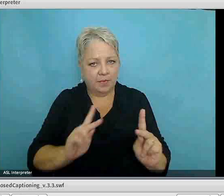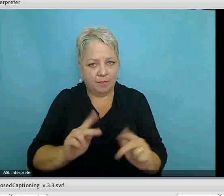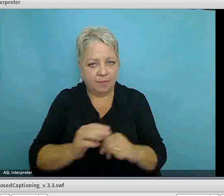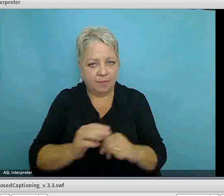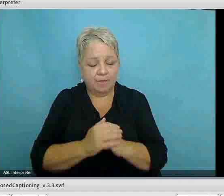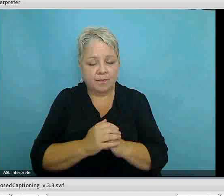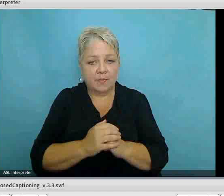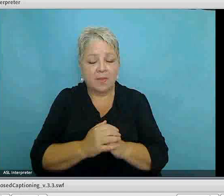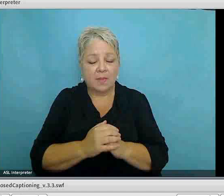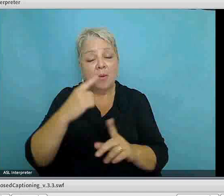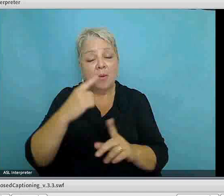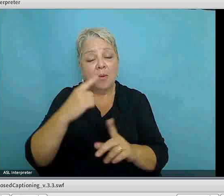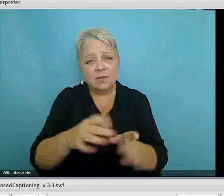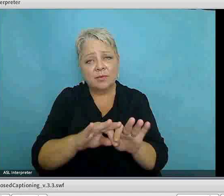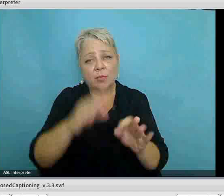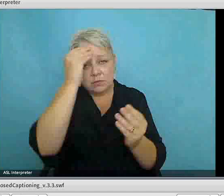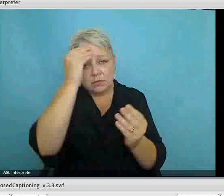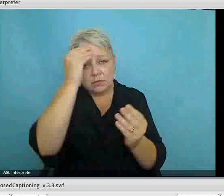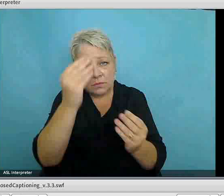for them. Thank you.